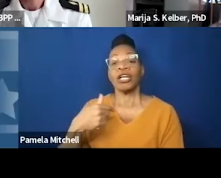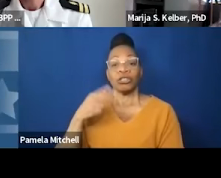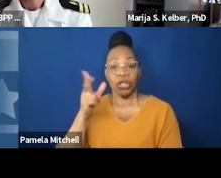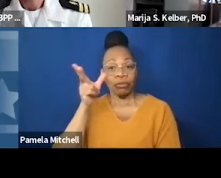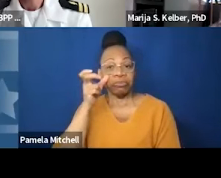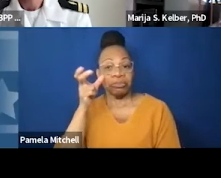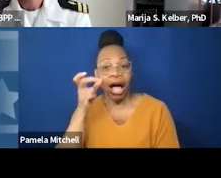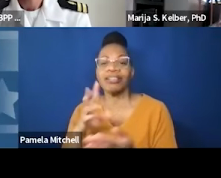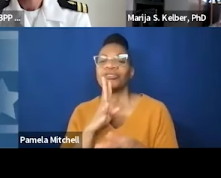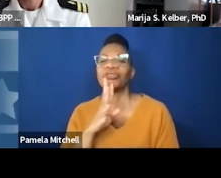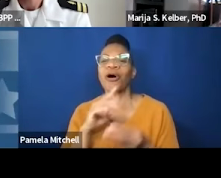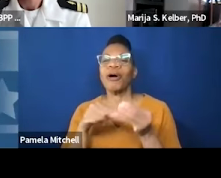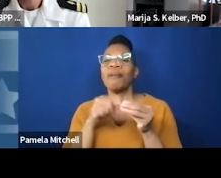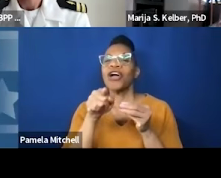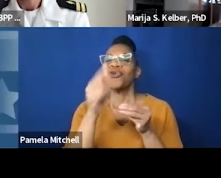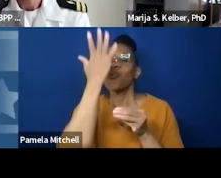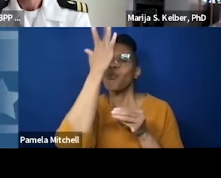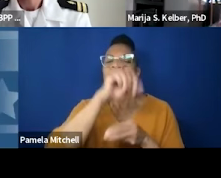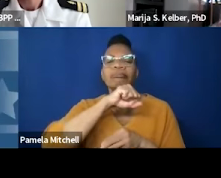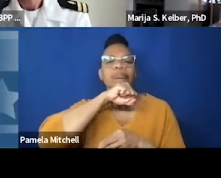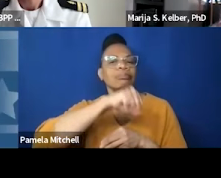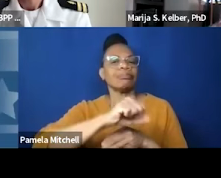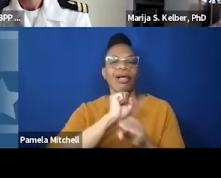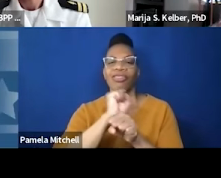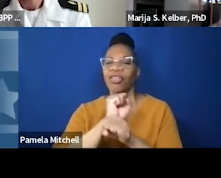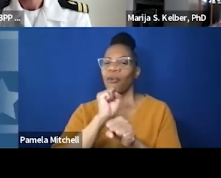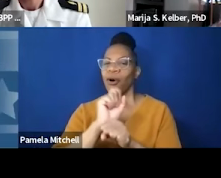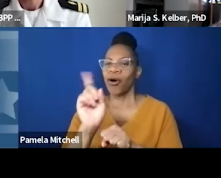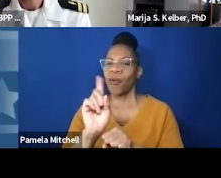because I really love the work that's being done there in Colorado and across the US